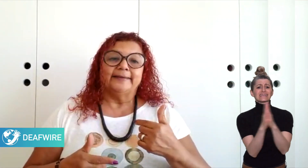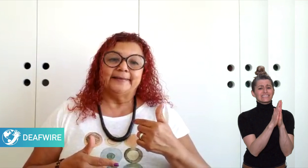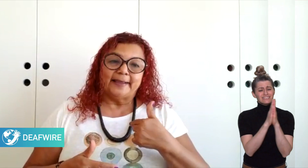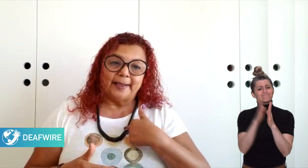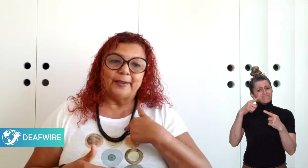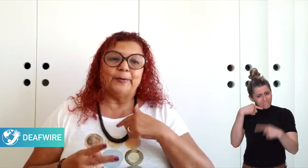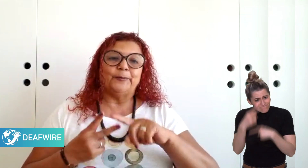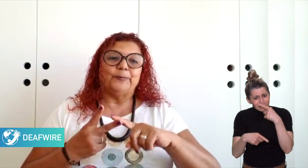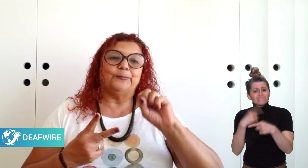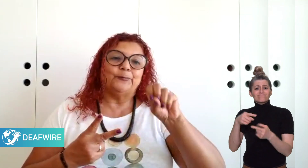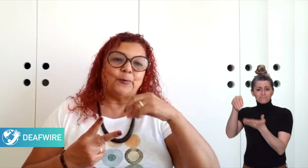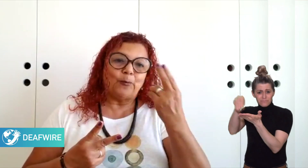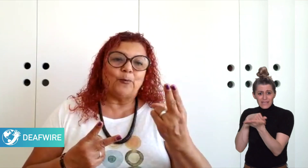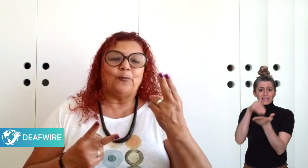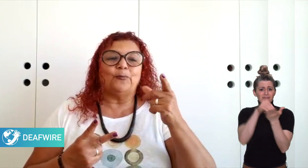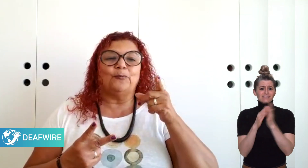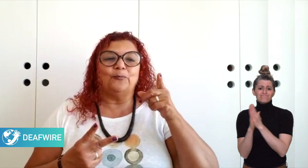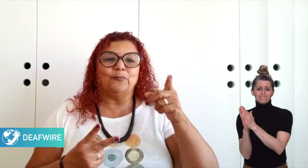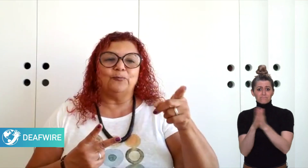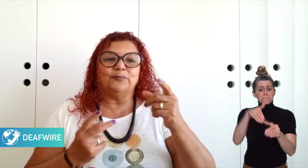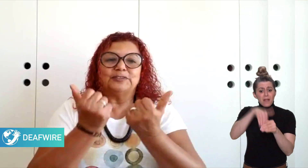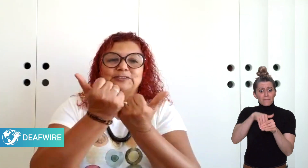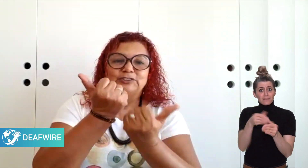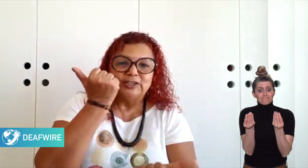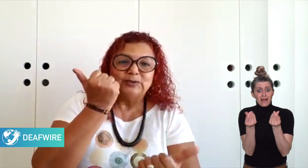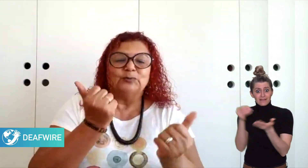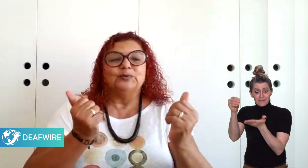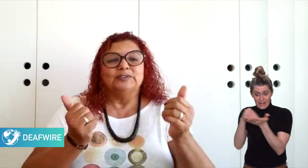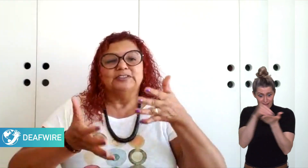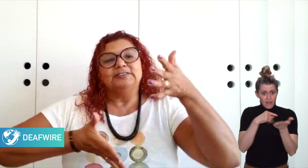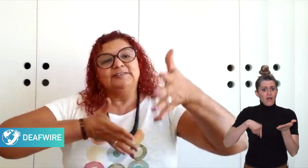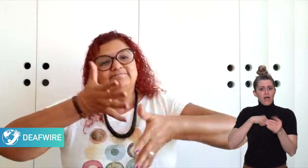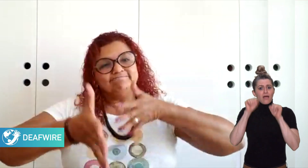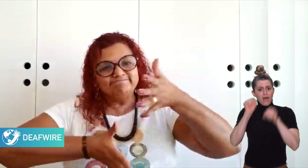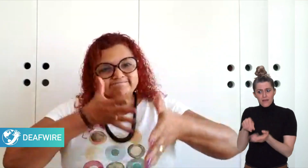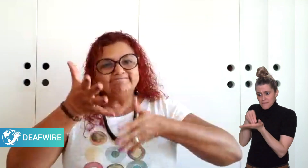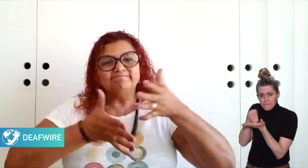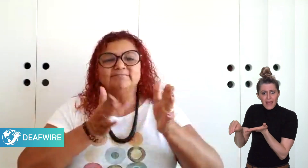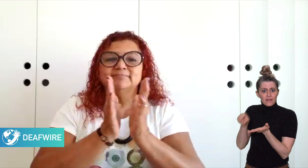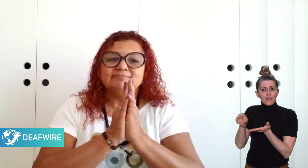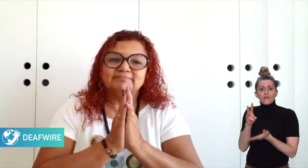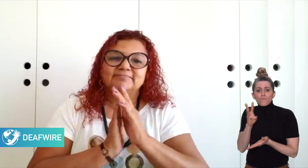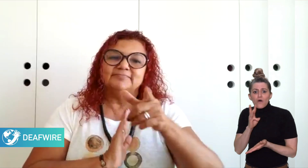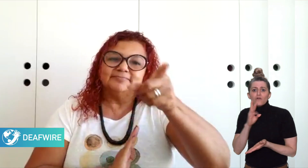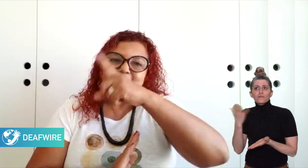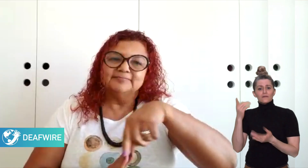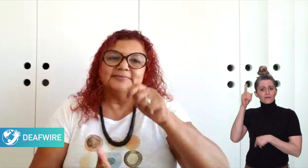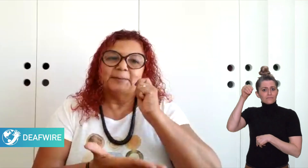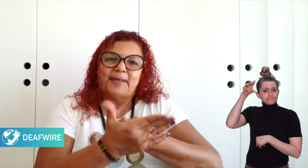I, and other board members, have filmed a video asking our